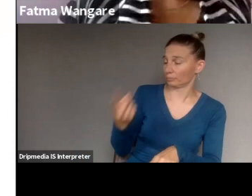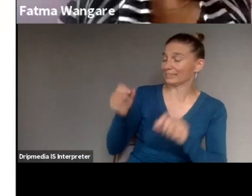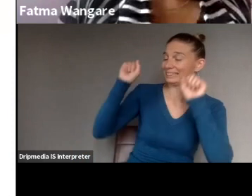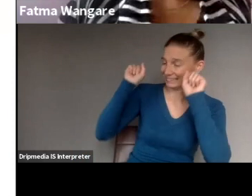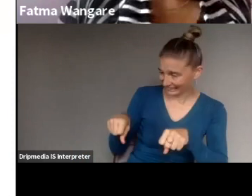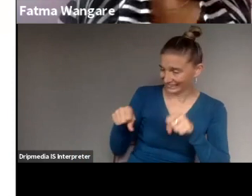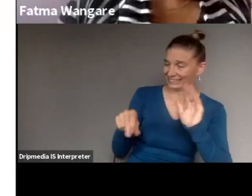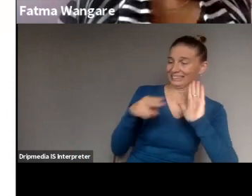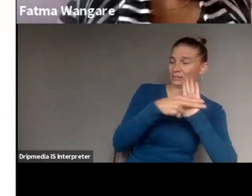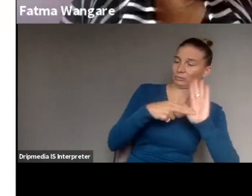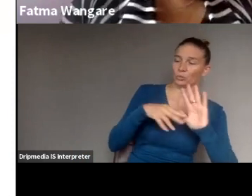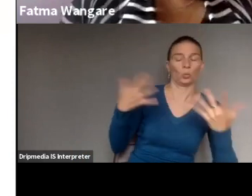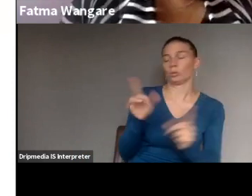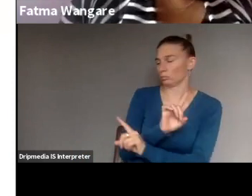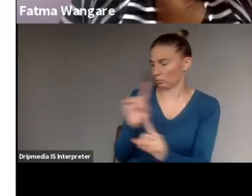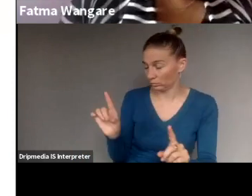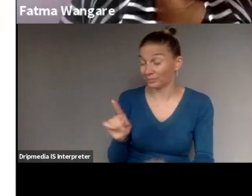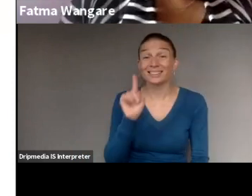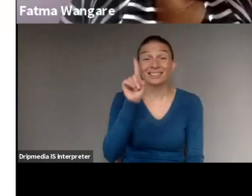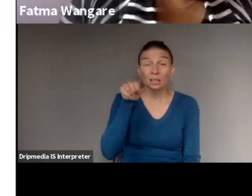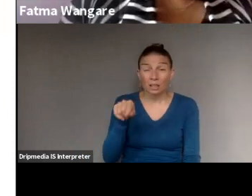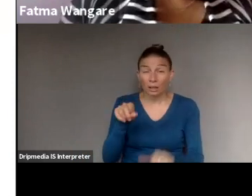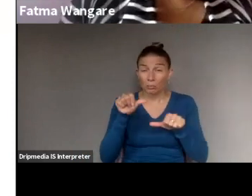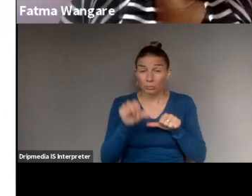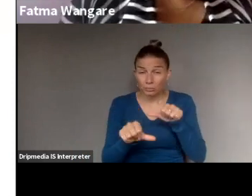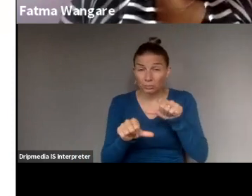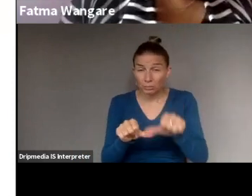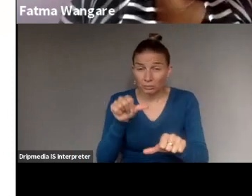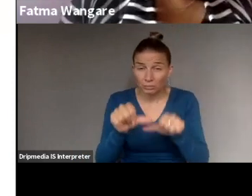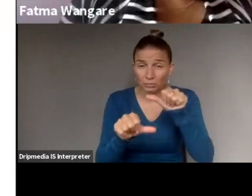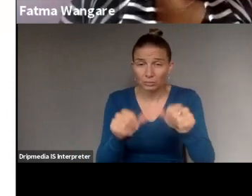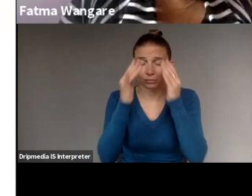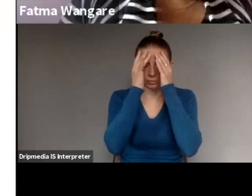So in this process we’ve seen a lot of barriers faced by specific persons with disabilities,